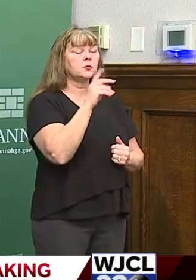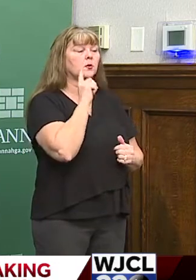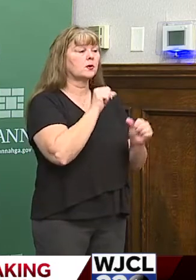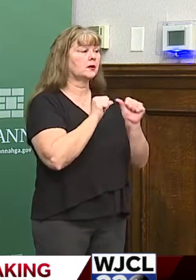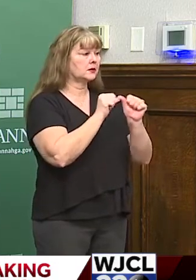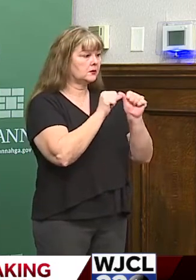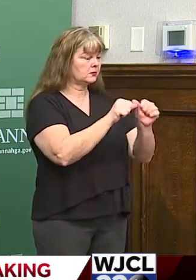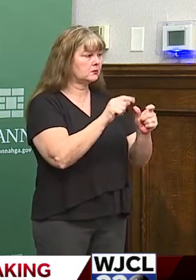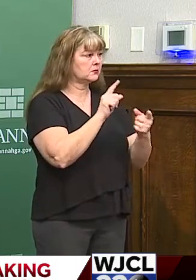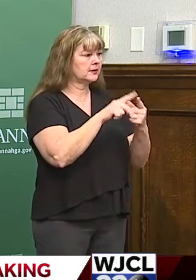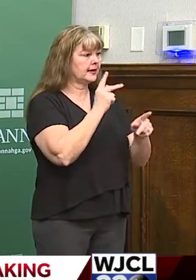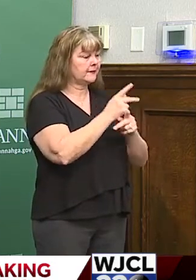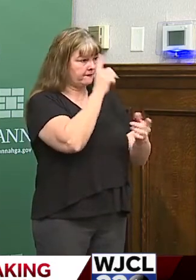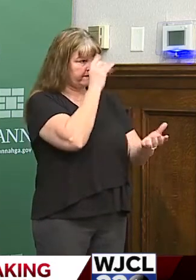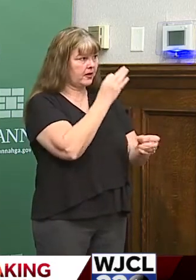AND WE'RE HOPING THAT THEY WILL DO THAT.